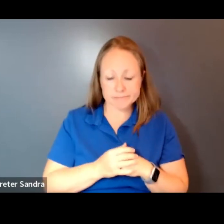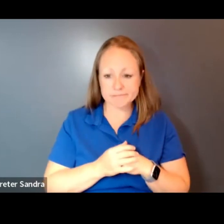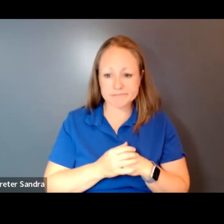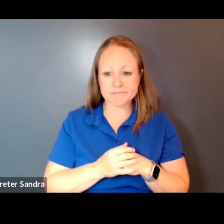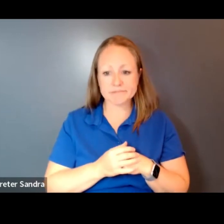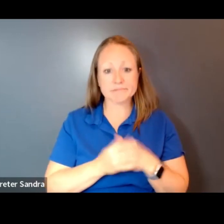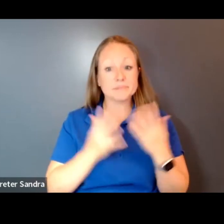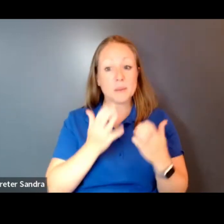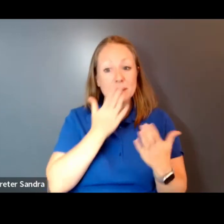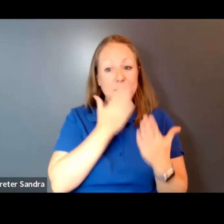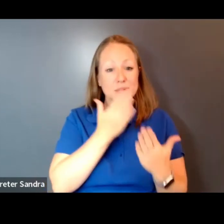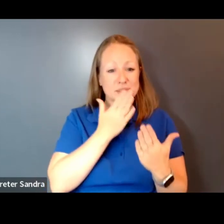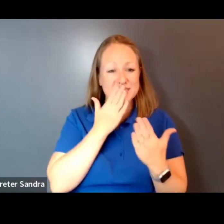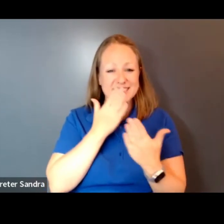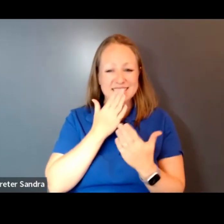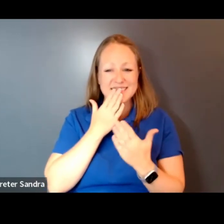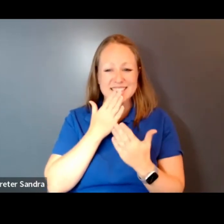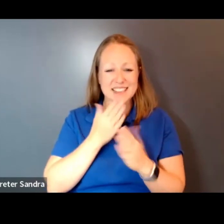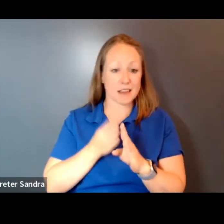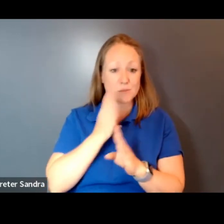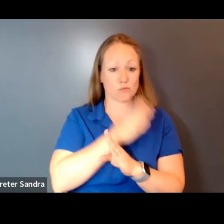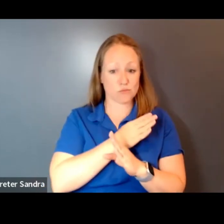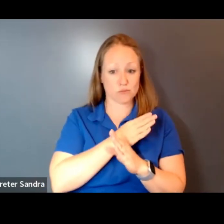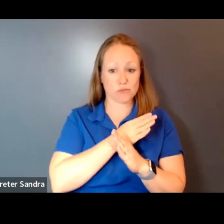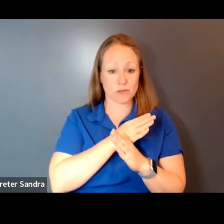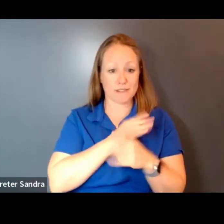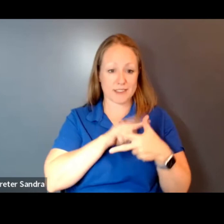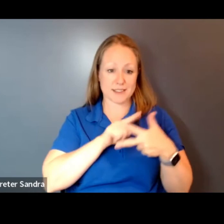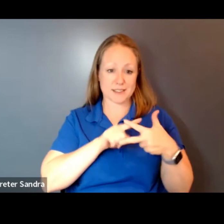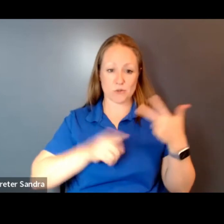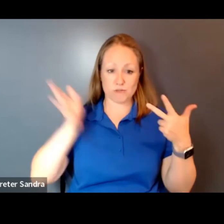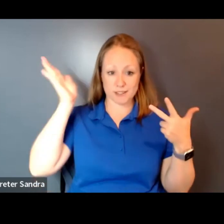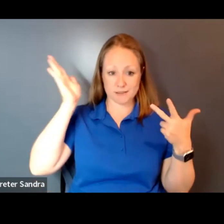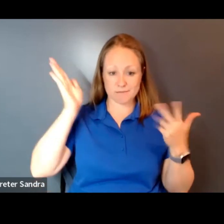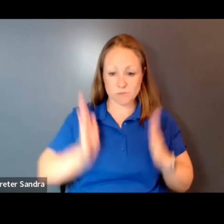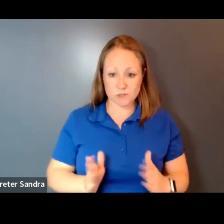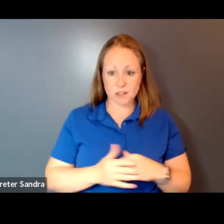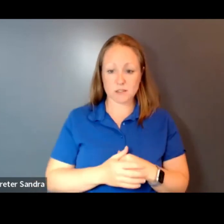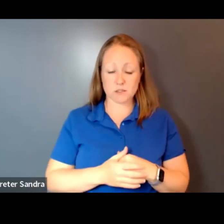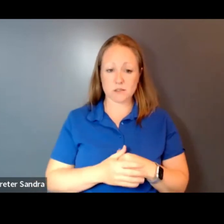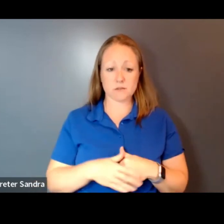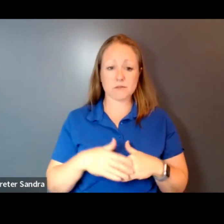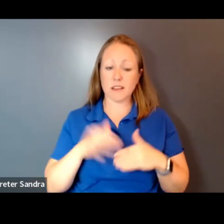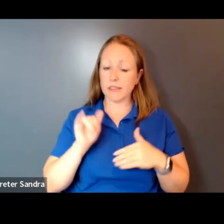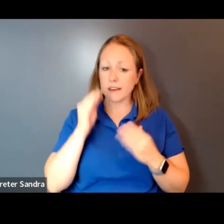the previous panel members, that was very good information. And